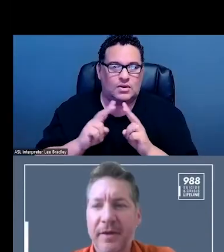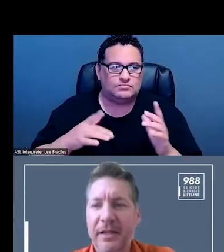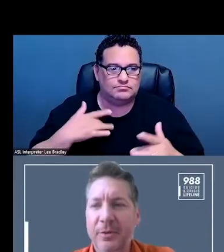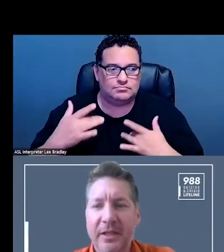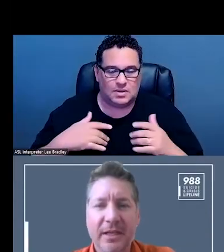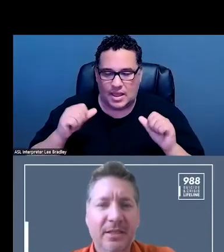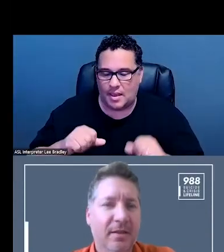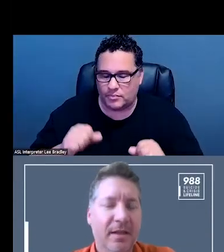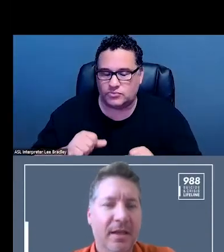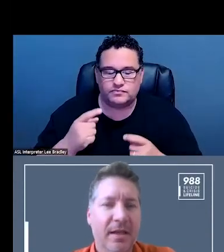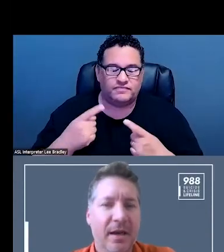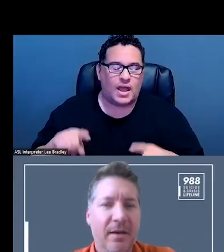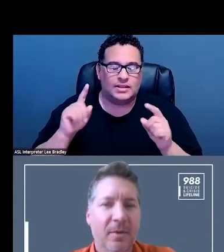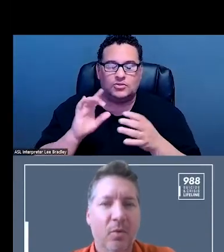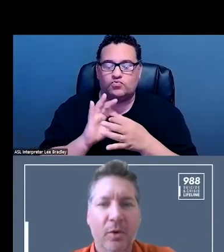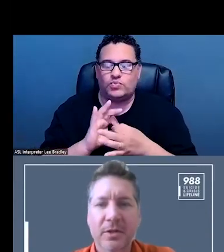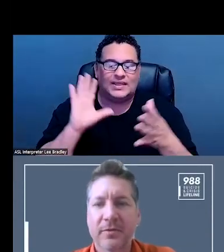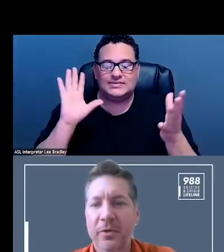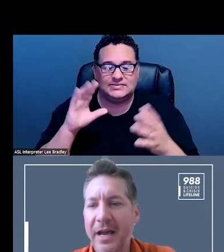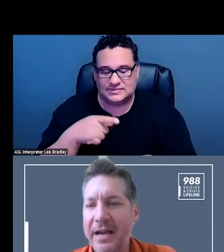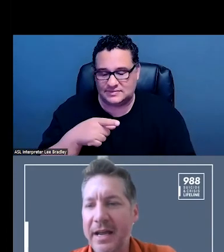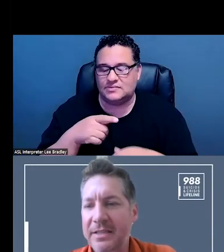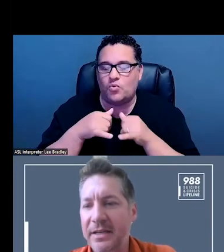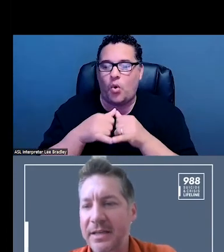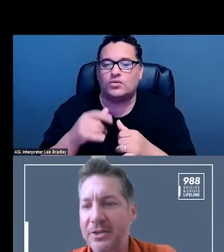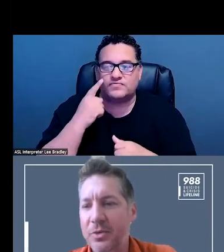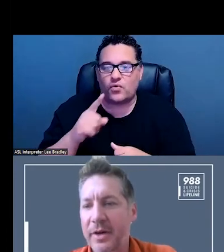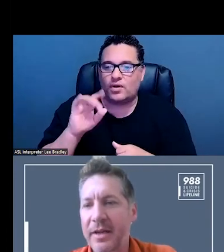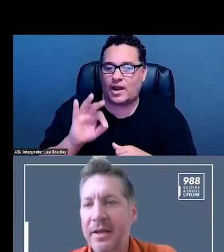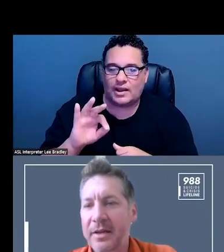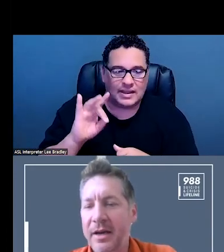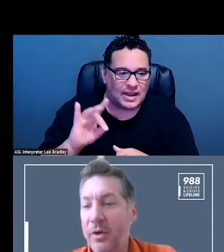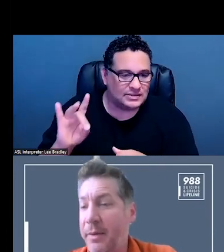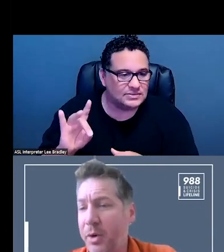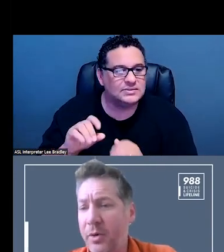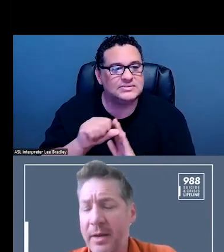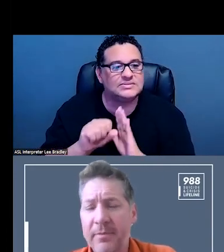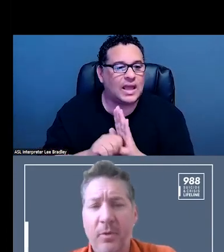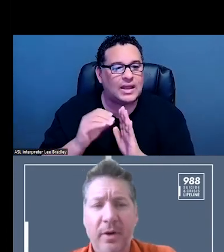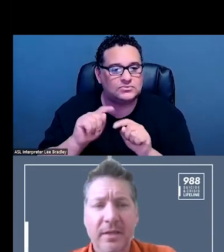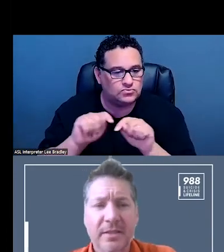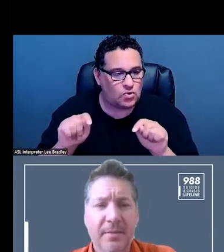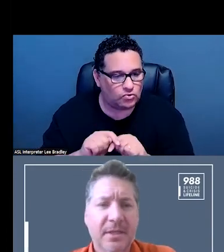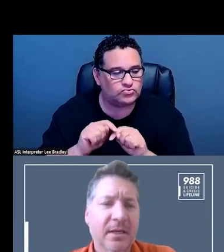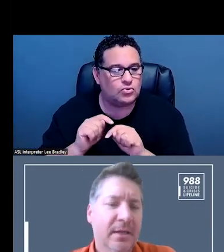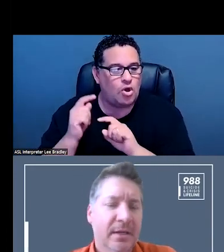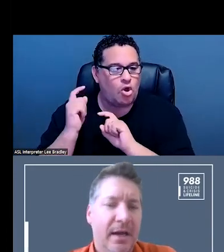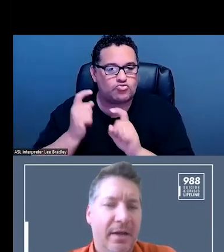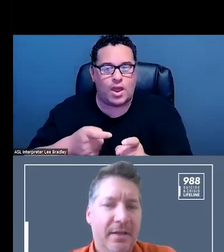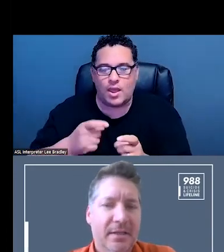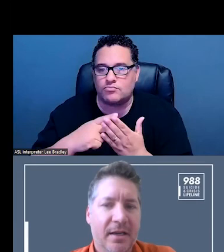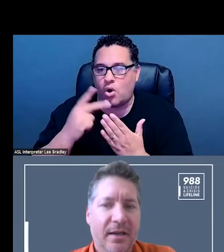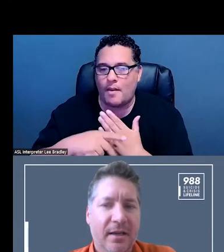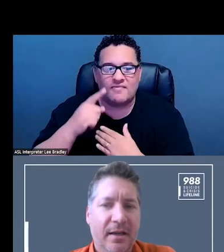FINALLY RELEASE THE AWARDS FOR THE 988 STATE AND TERRITORY GRANT PROGRAM FOR SAMHSA. THIS, THIS